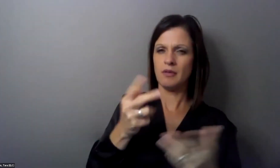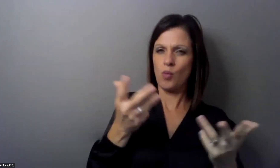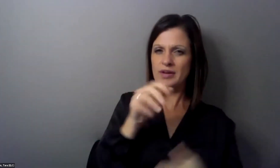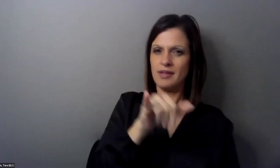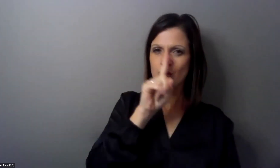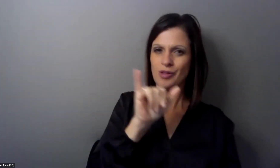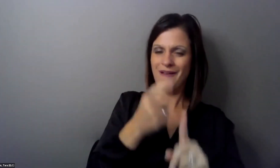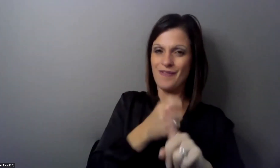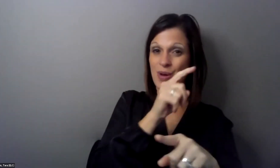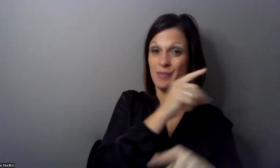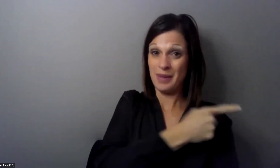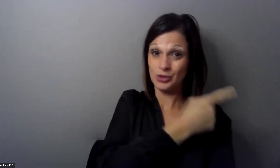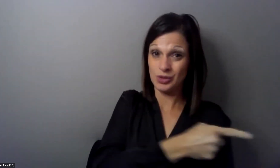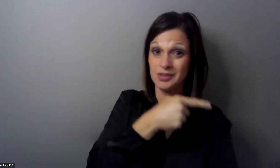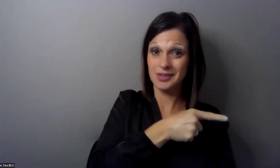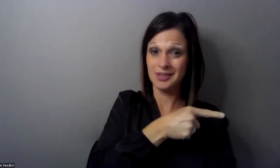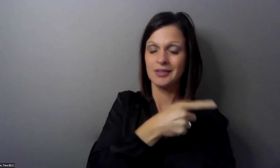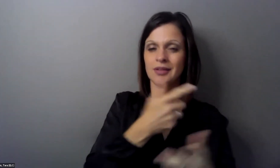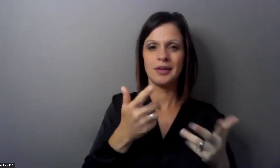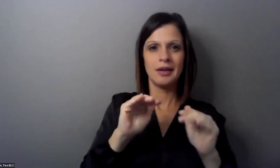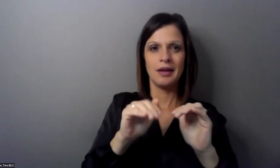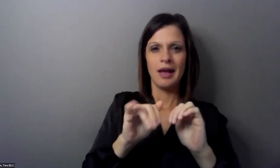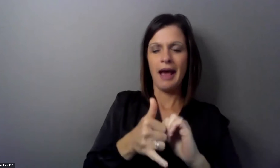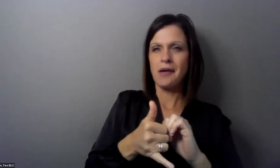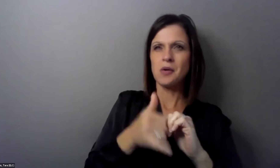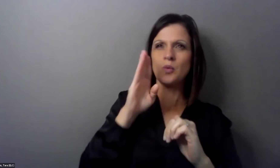What does that look like from the patient perspective. How would that, in theory manifest